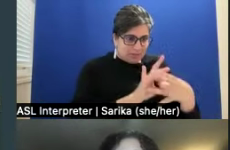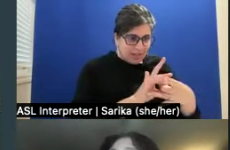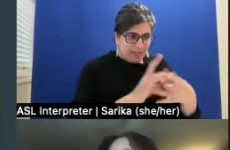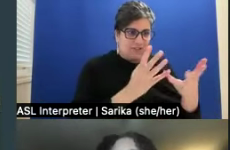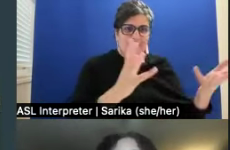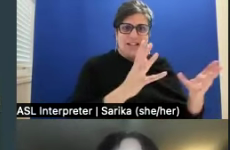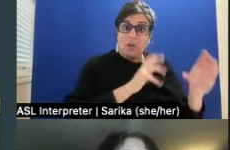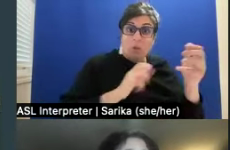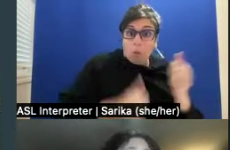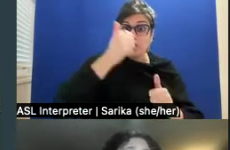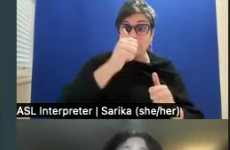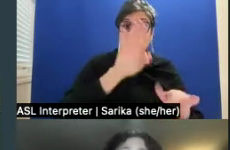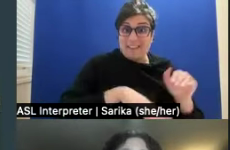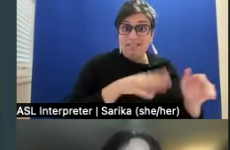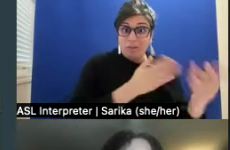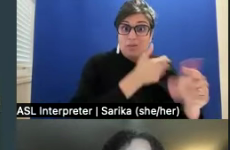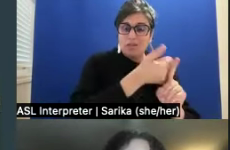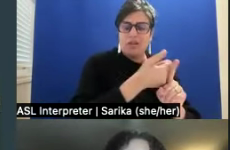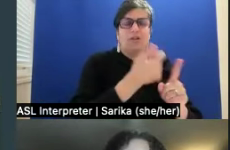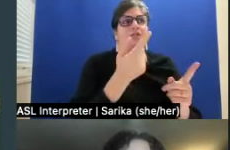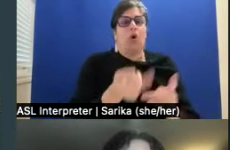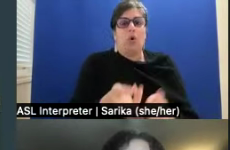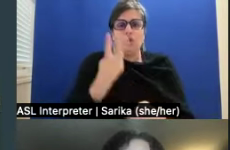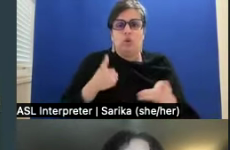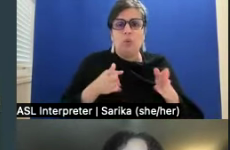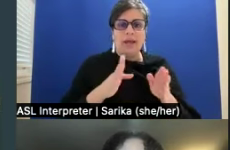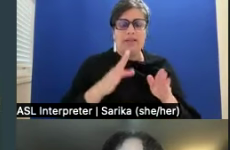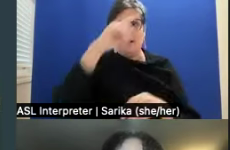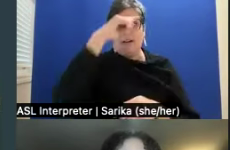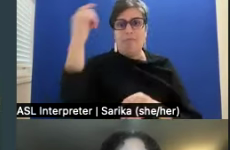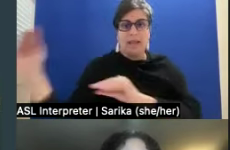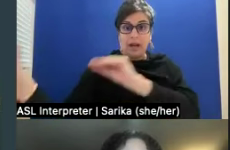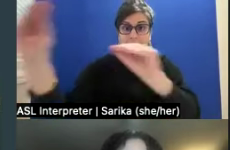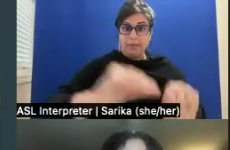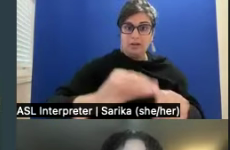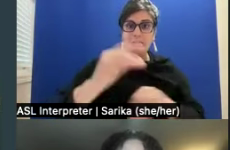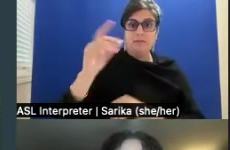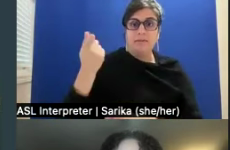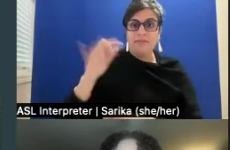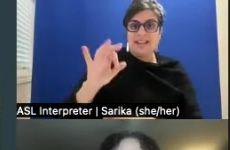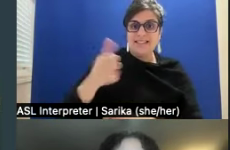So thinking about the two ways of black migration, from the 19 tens to the 1970s